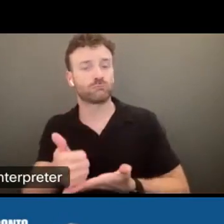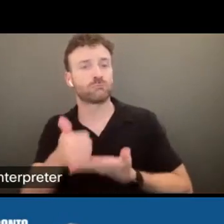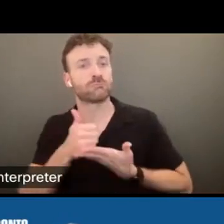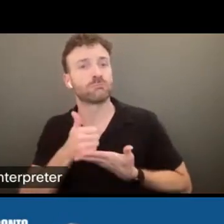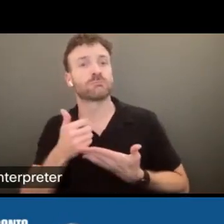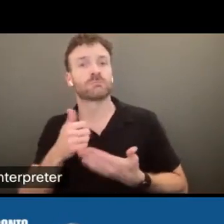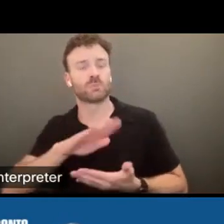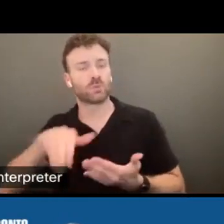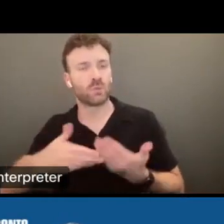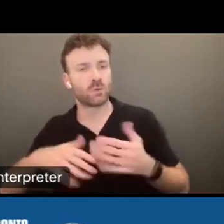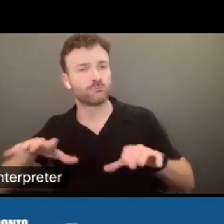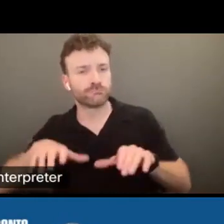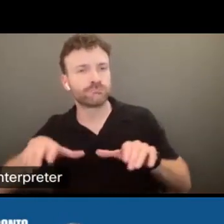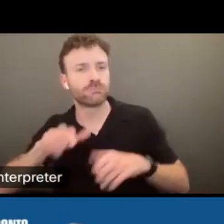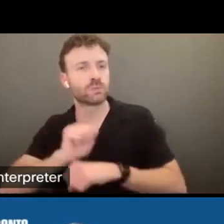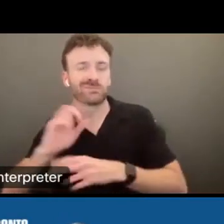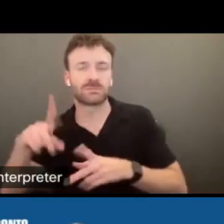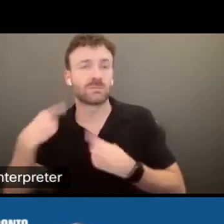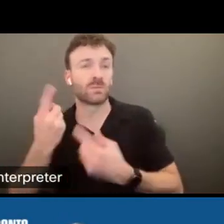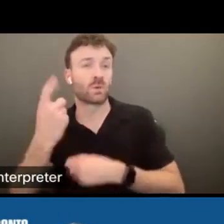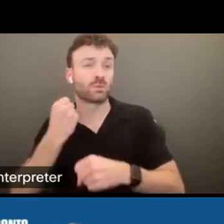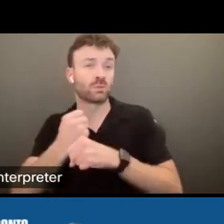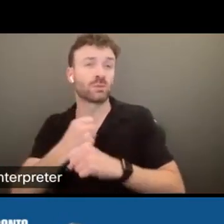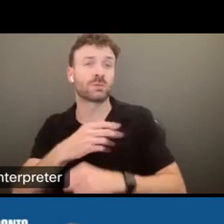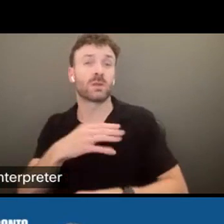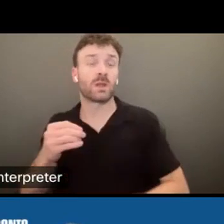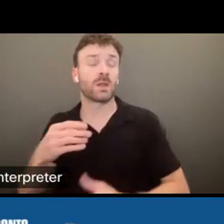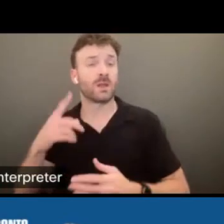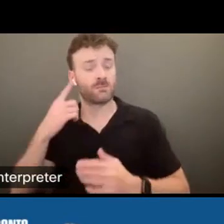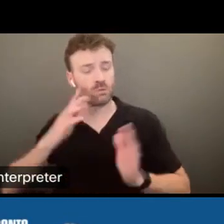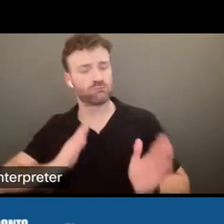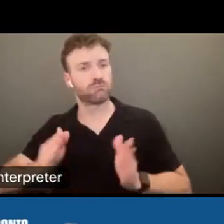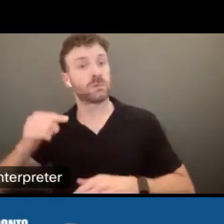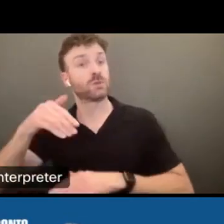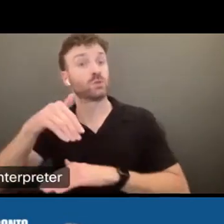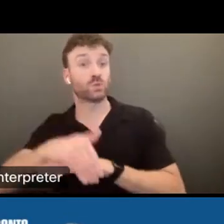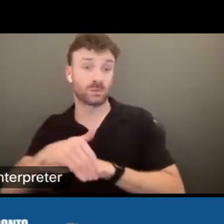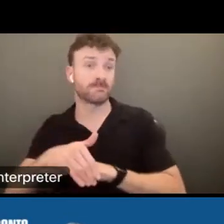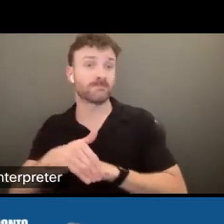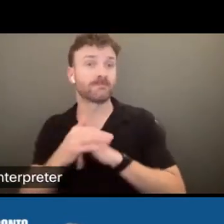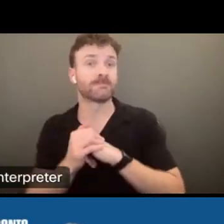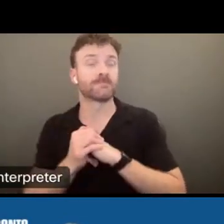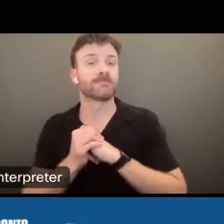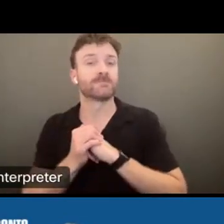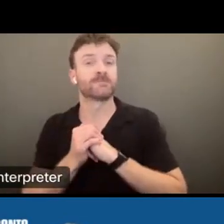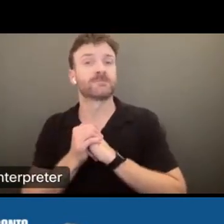the work that's been going on over the past year, and certainly in preparing for this evening tonight, and with respect to the acknowledgments